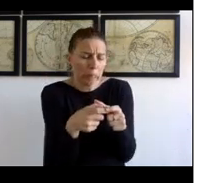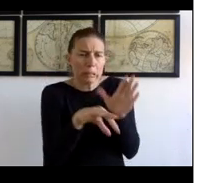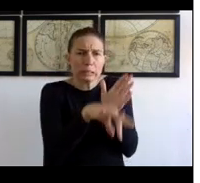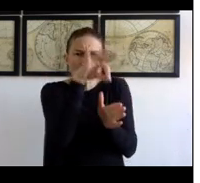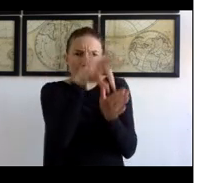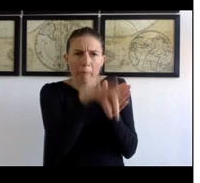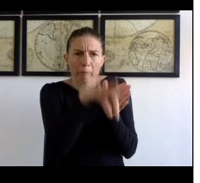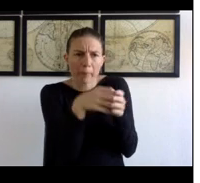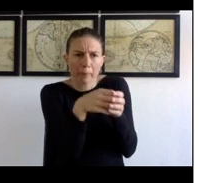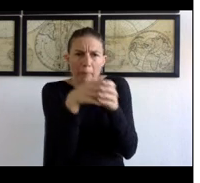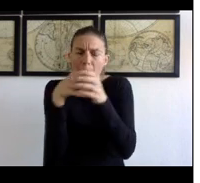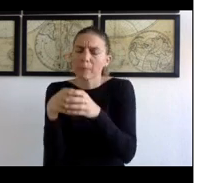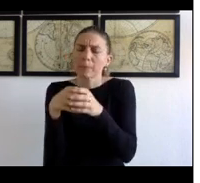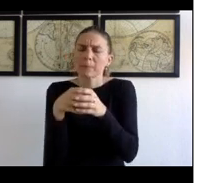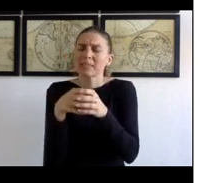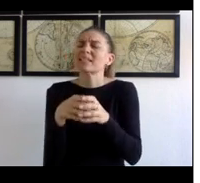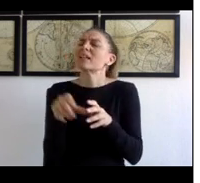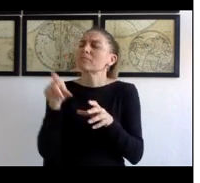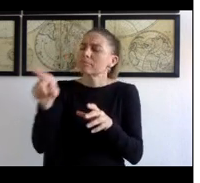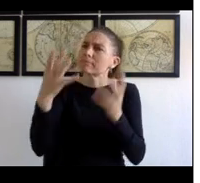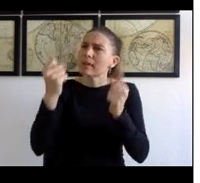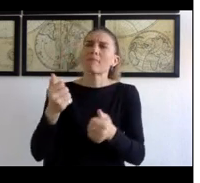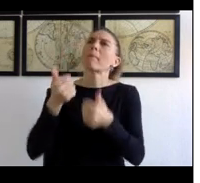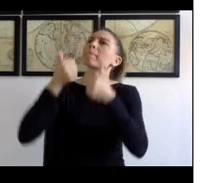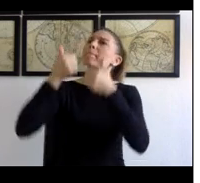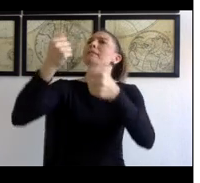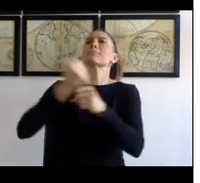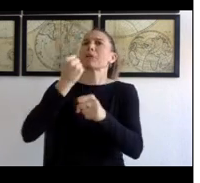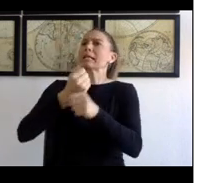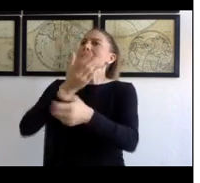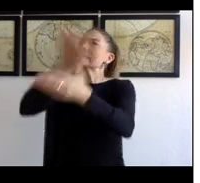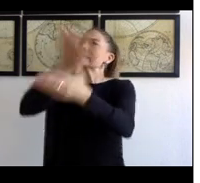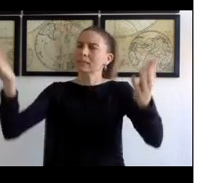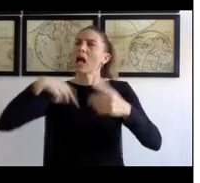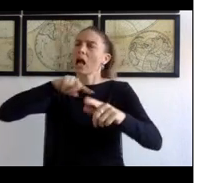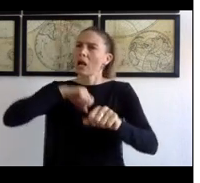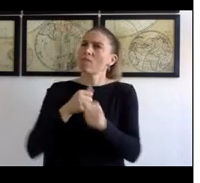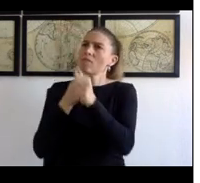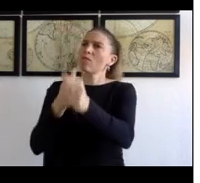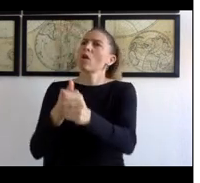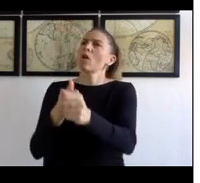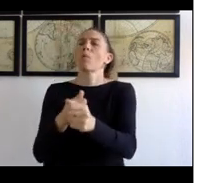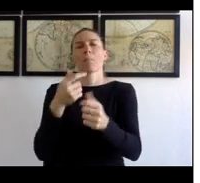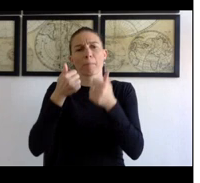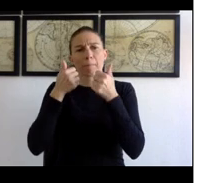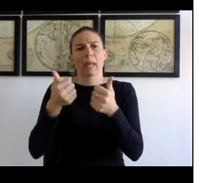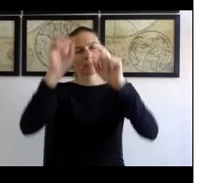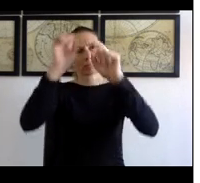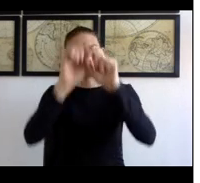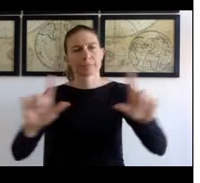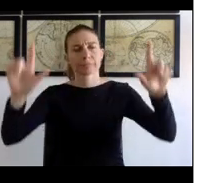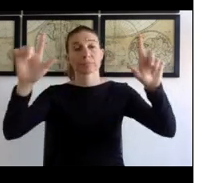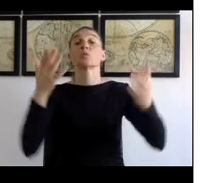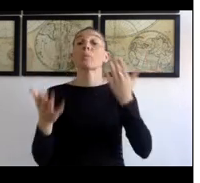that you would recommend for others who wish to do similar? I'd maybe first say Valentina, can you take two or three minutes